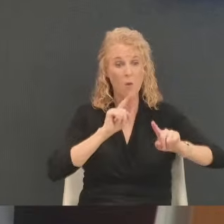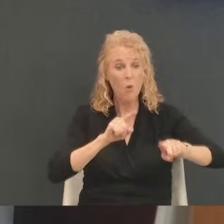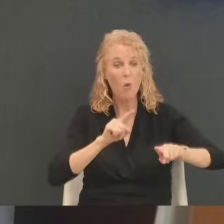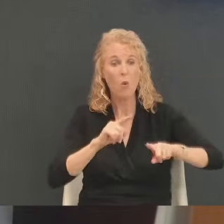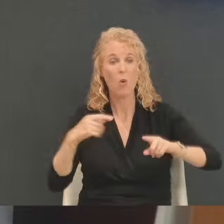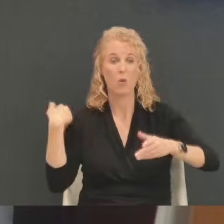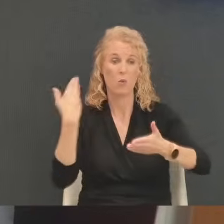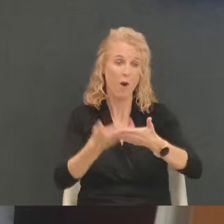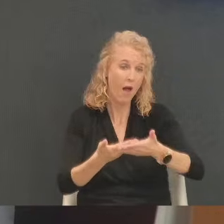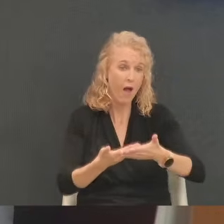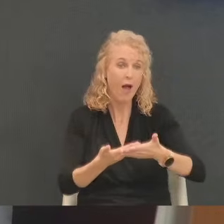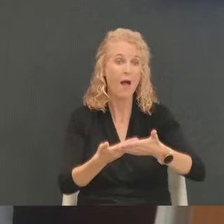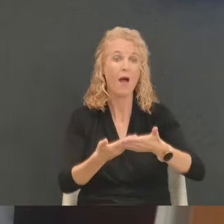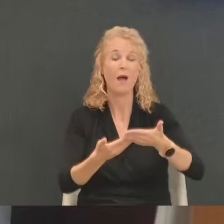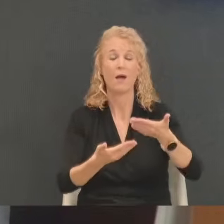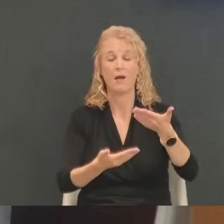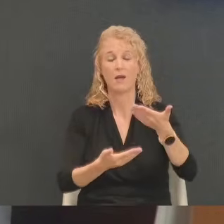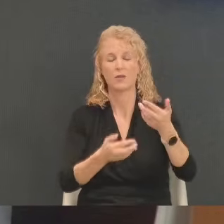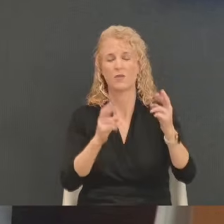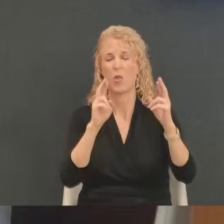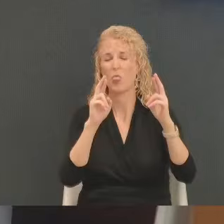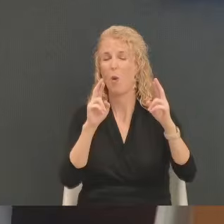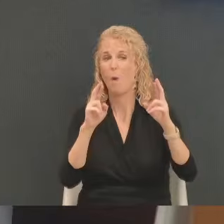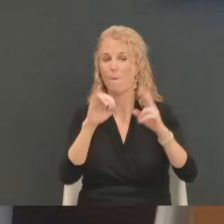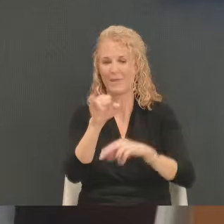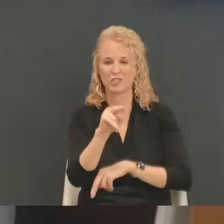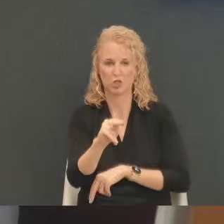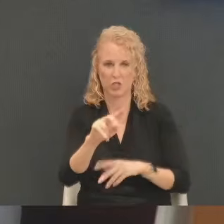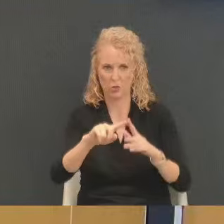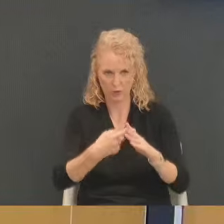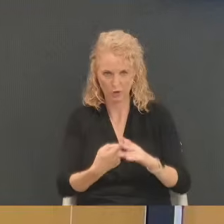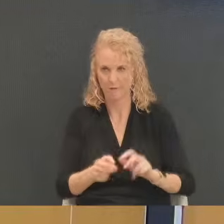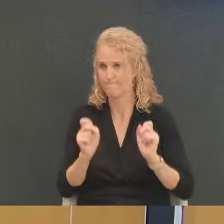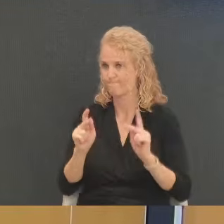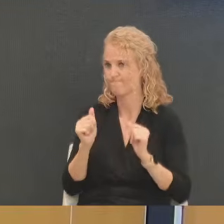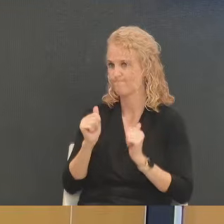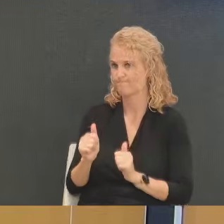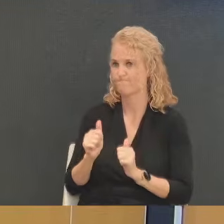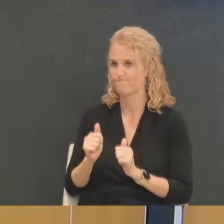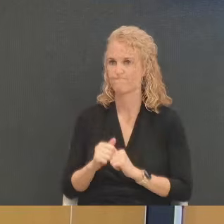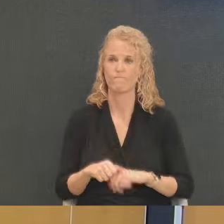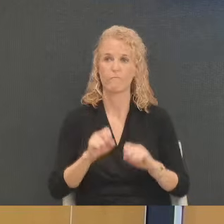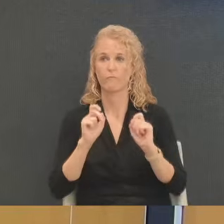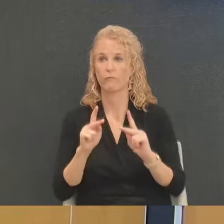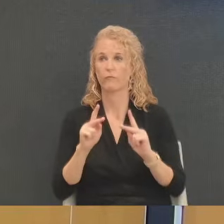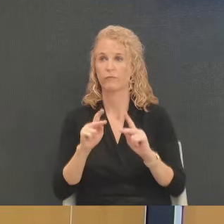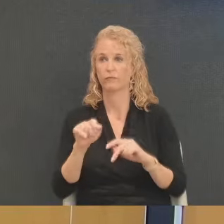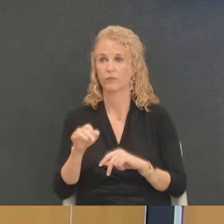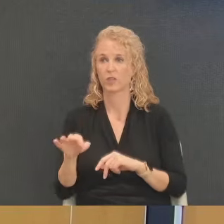does, uh, it'll start rolling Q1 of of next year. Okay. Thank you. Thank you. Jeff asking for some